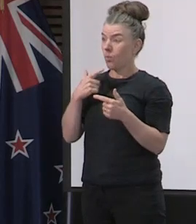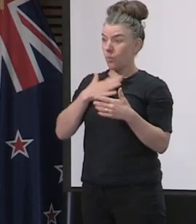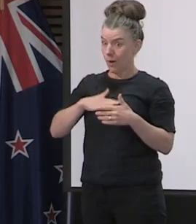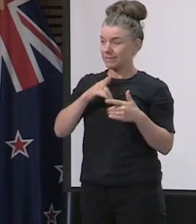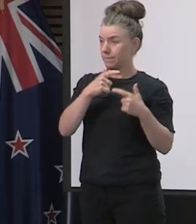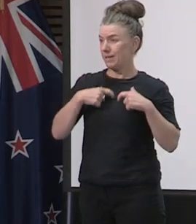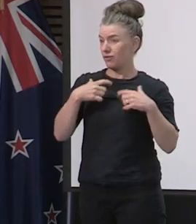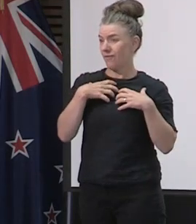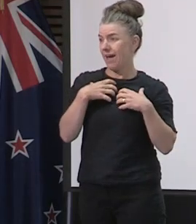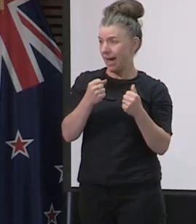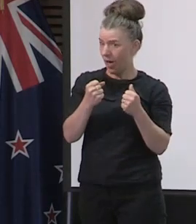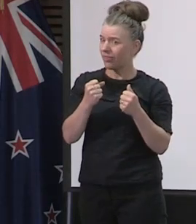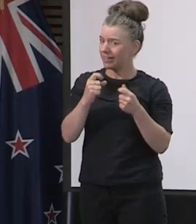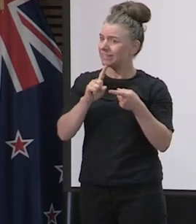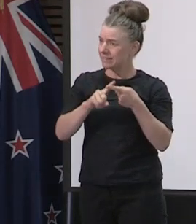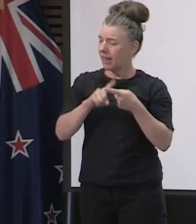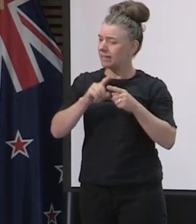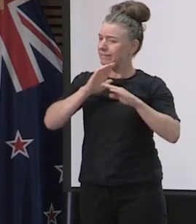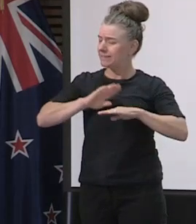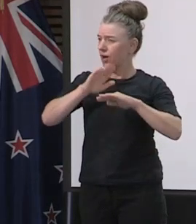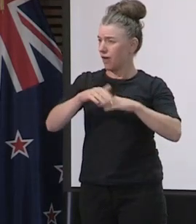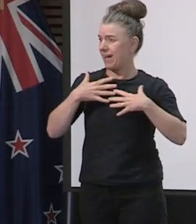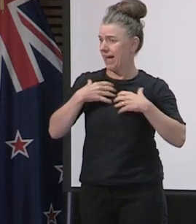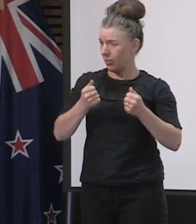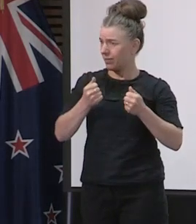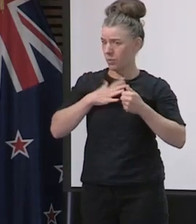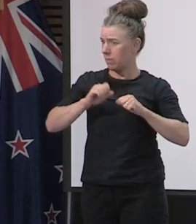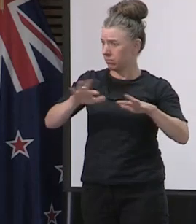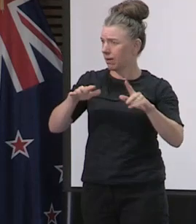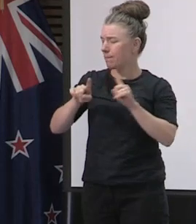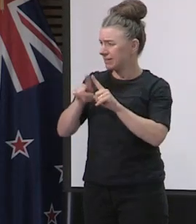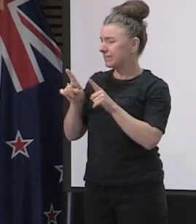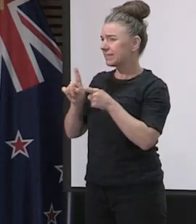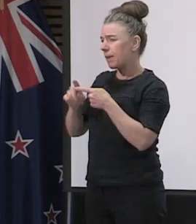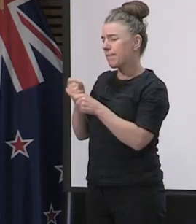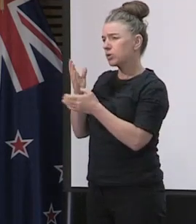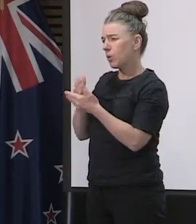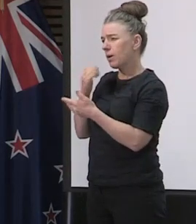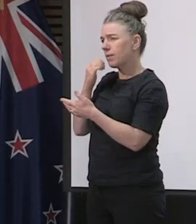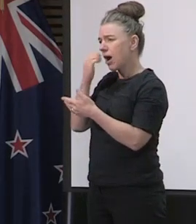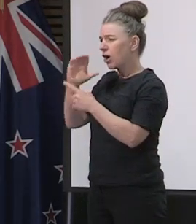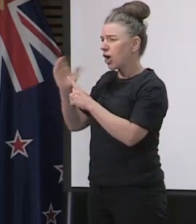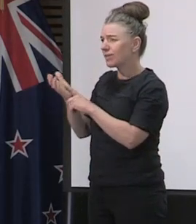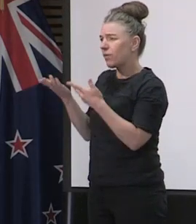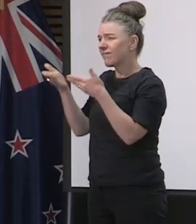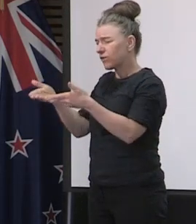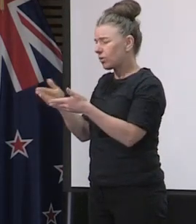concerns that have been raised within the capacity of the Ministry of Health to help give the reassurance that some